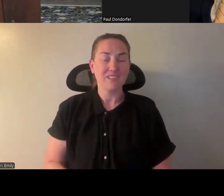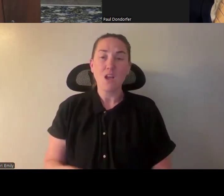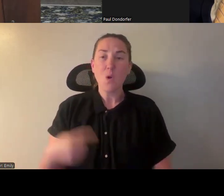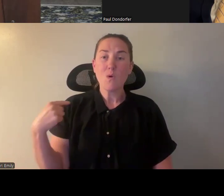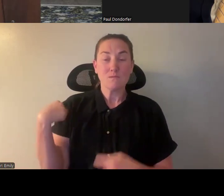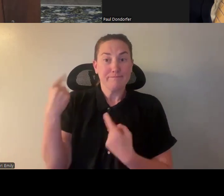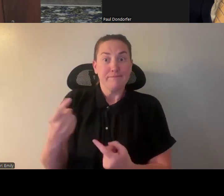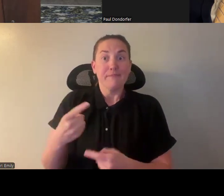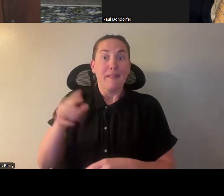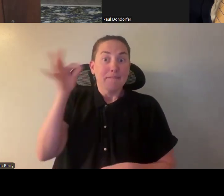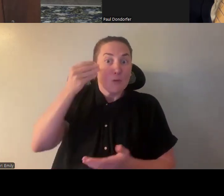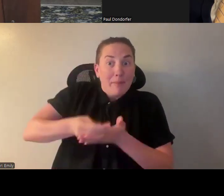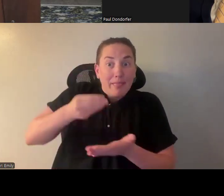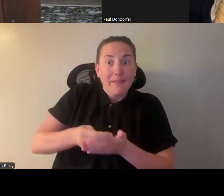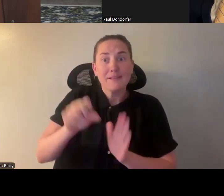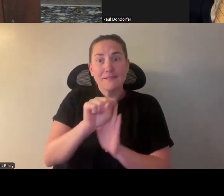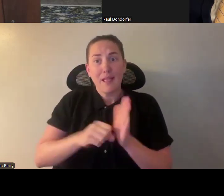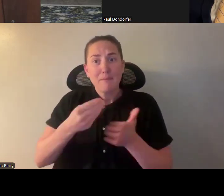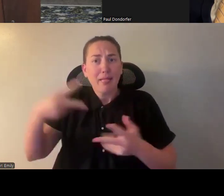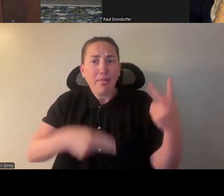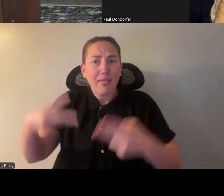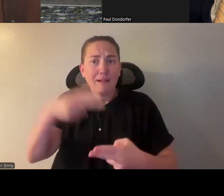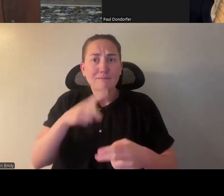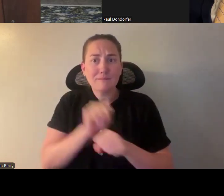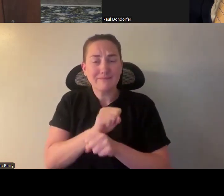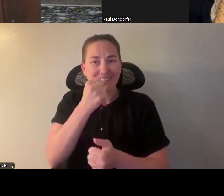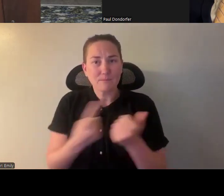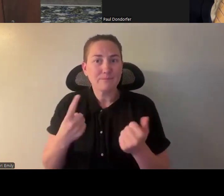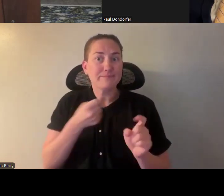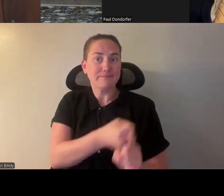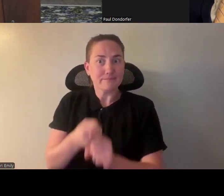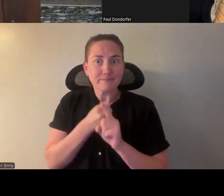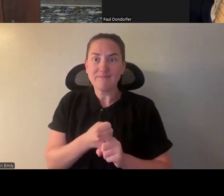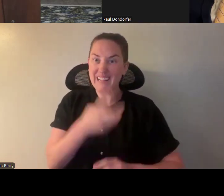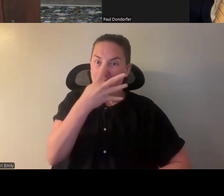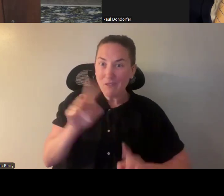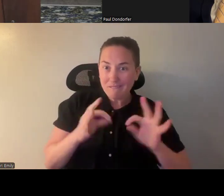state funding are impacting everyone especially immigrant and migrant families who are already